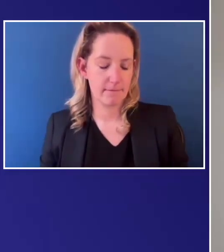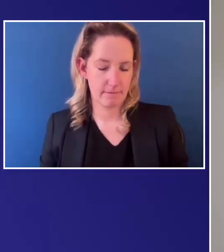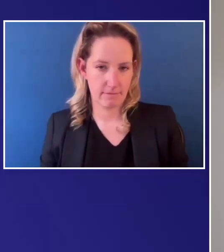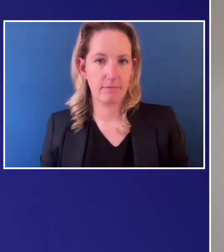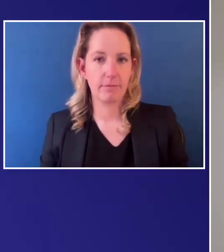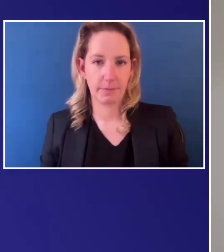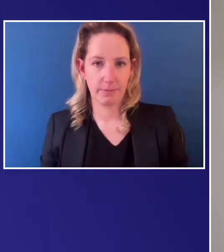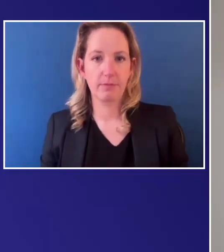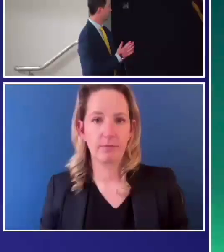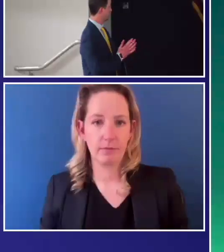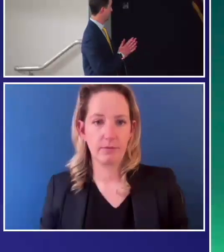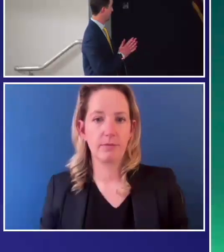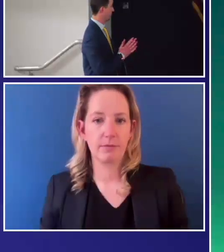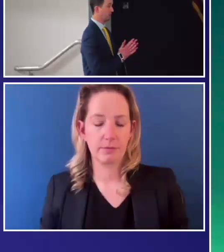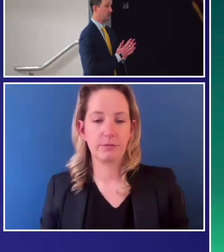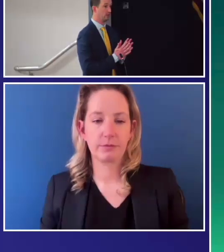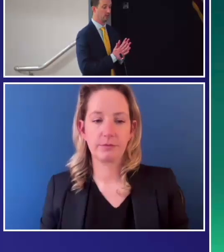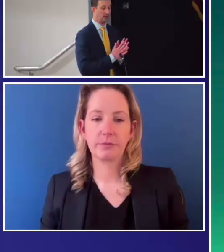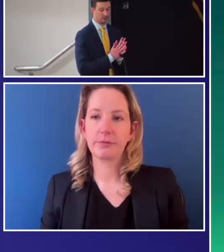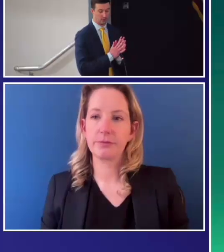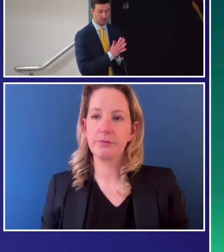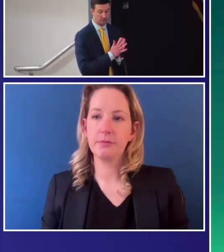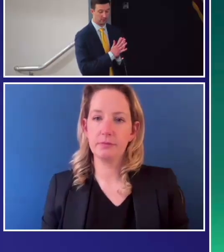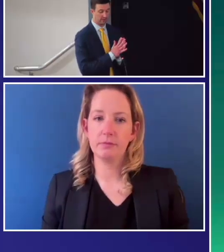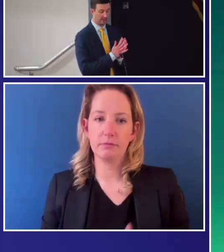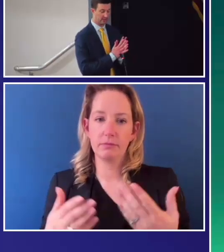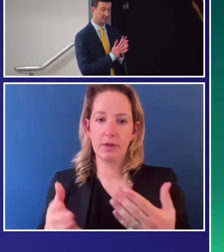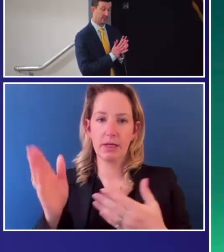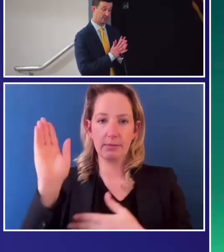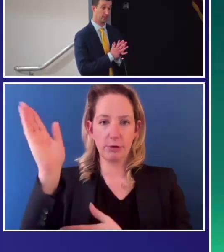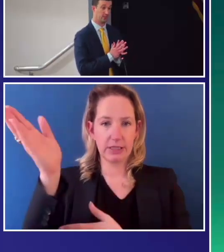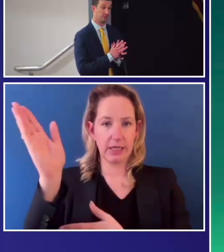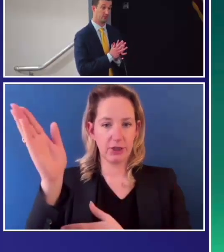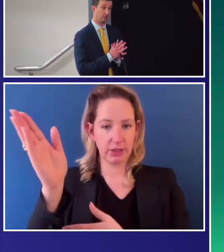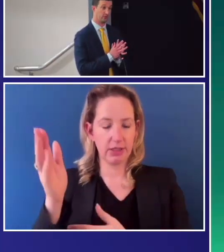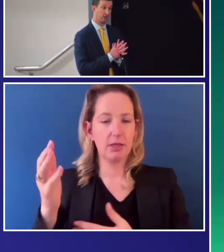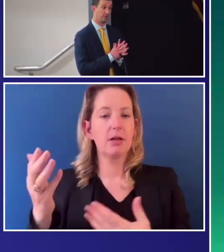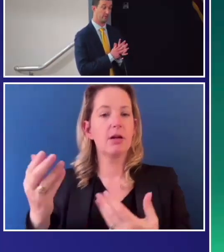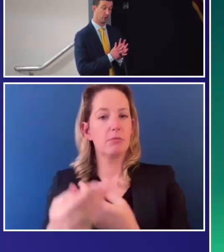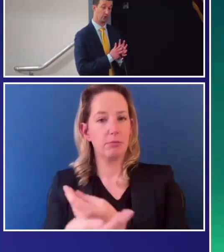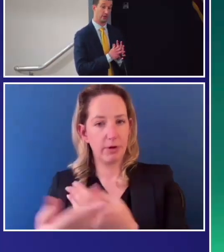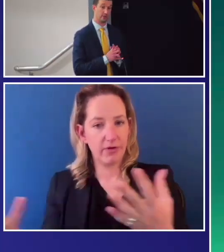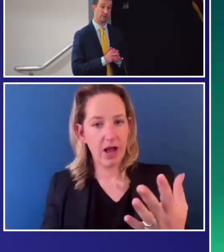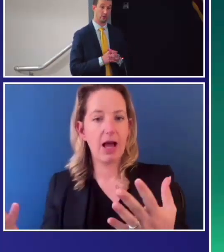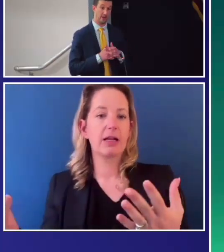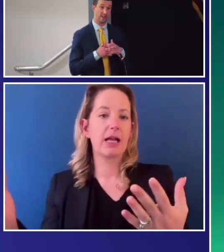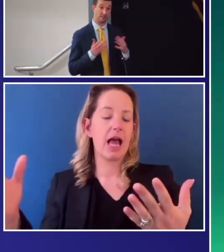Excellent. Okay. This presentation, the Department is providing its estimates for the share of programs that would pass